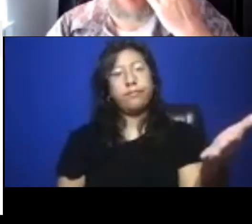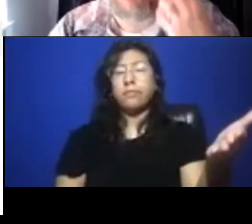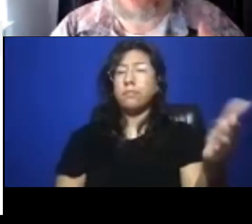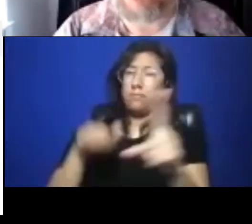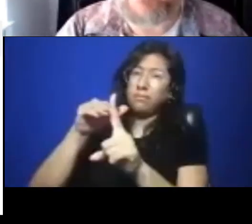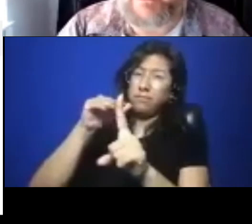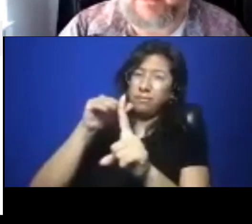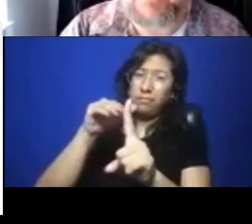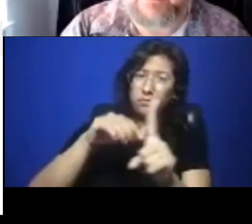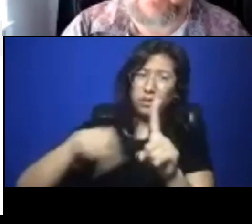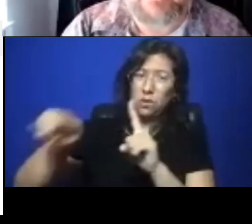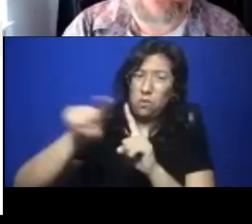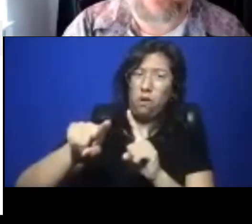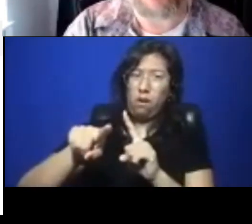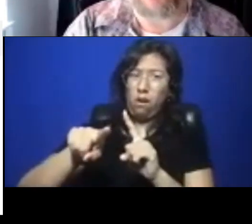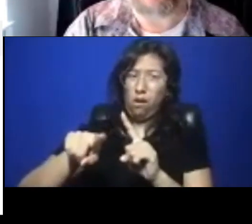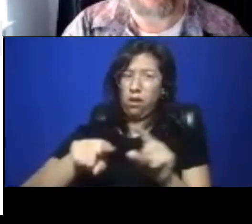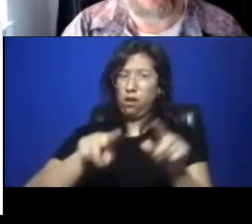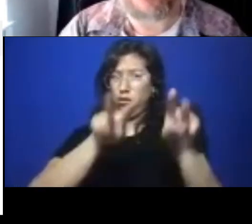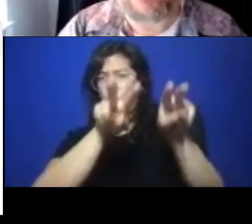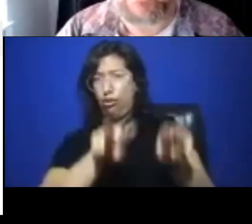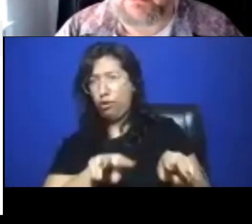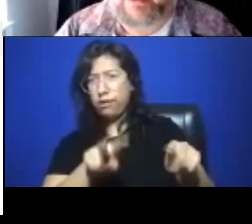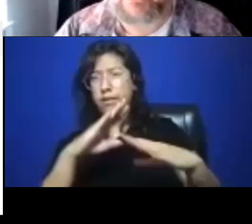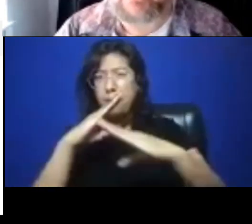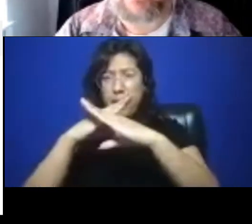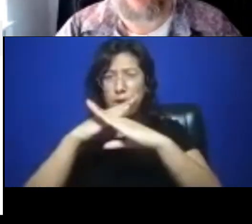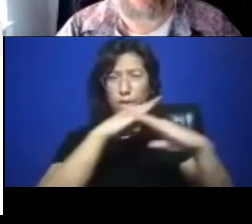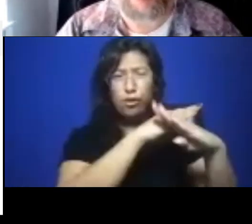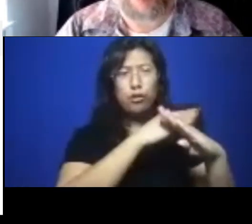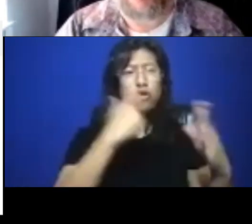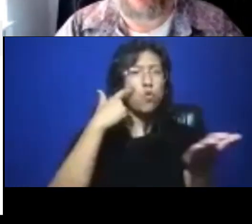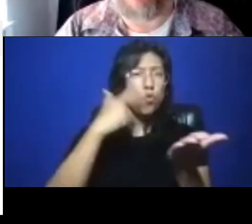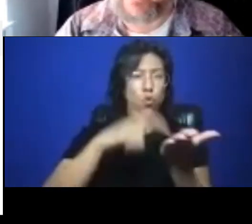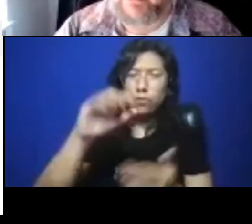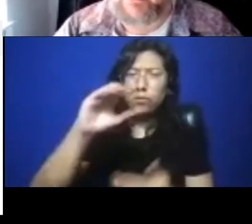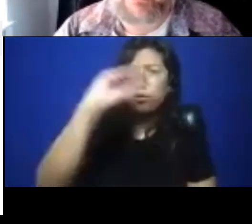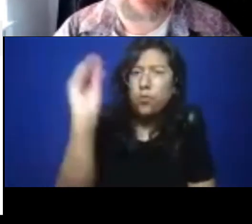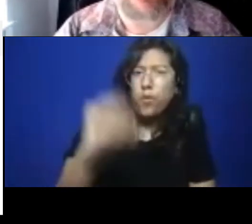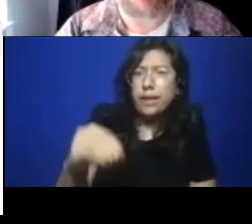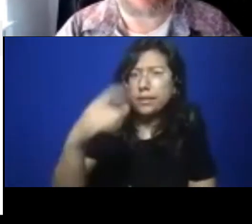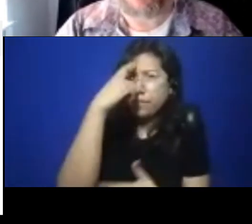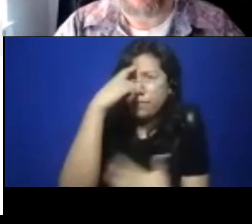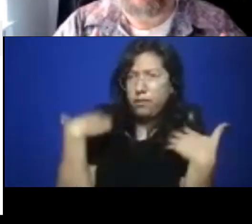that when we look at some of these barriers, when we look at some of these rates of mental health challenges,